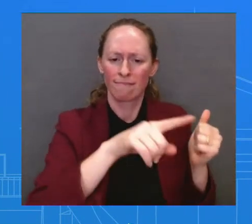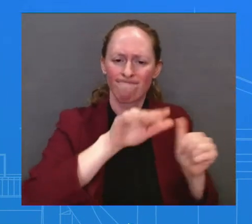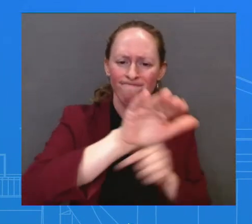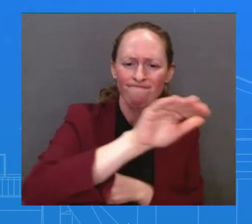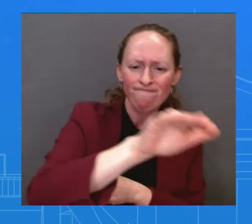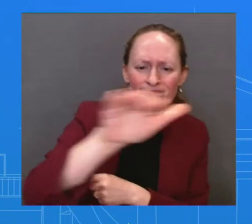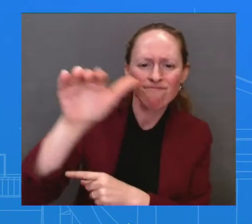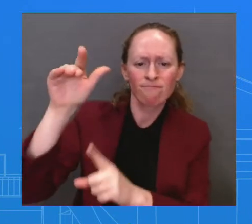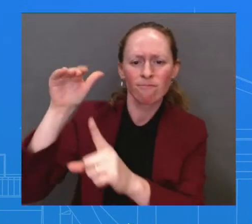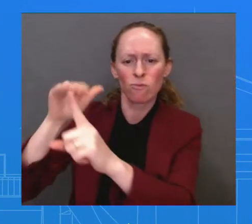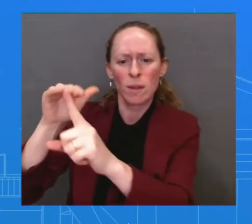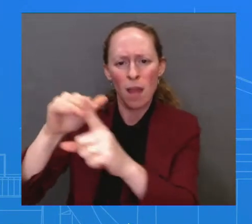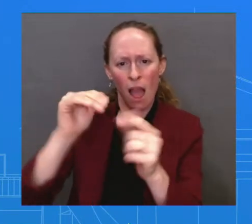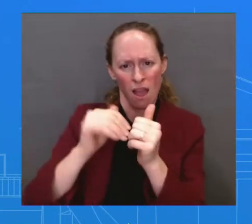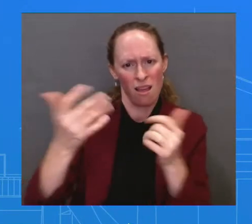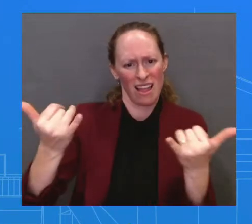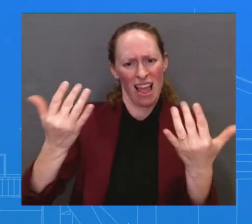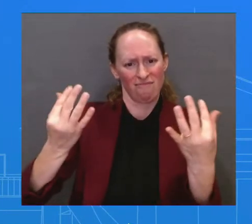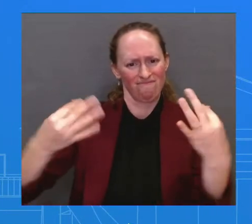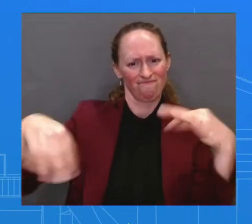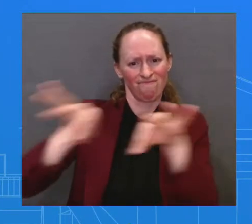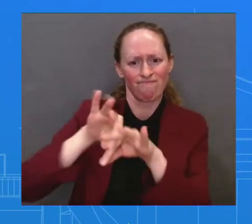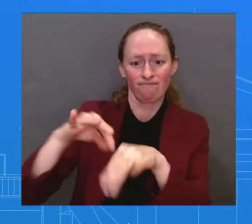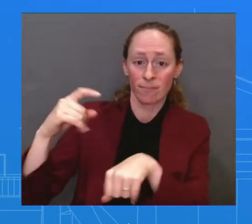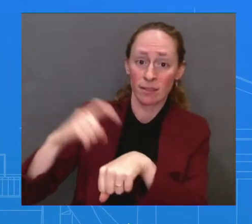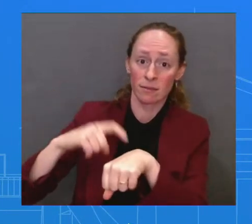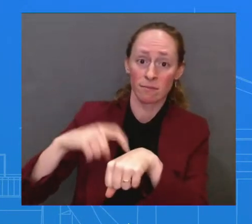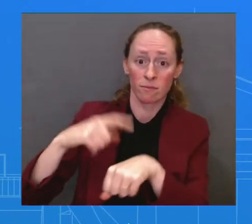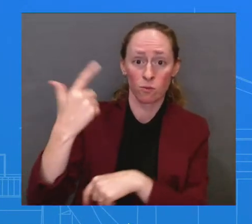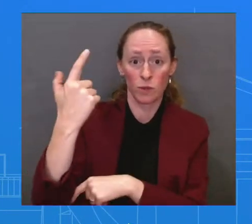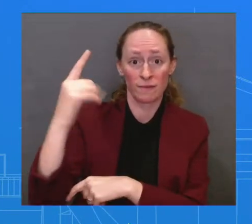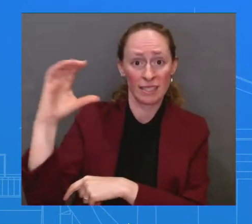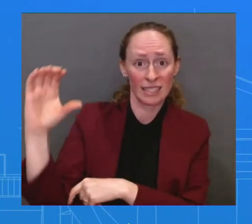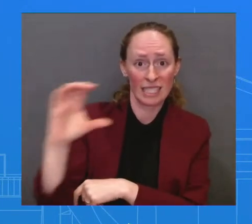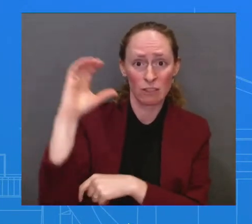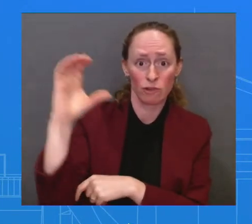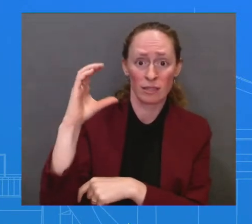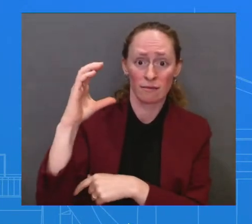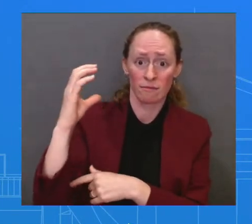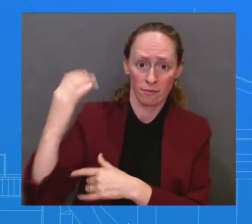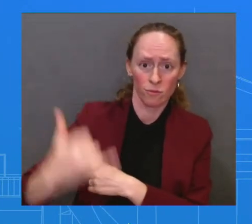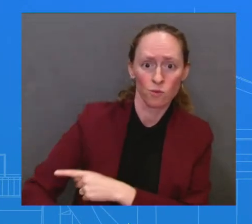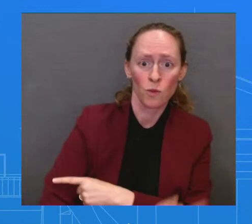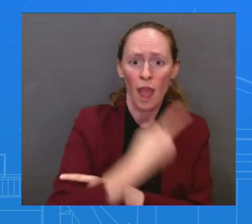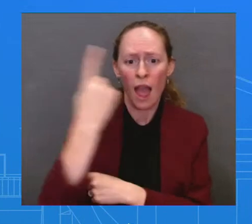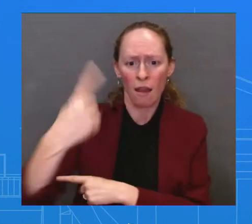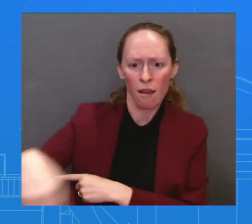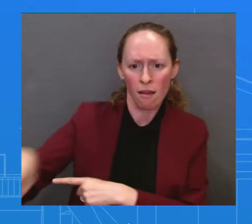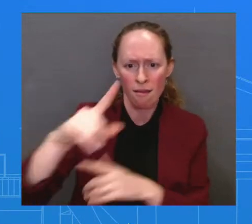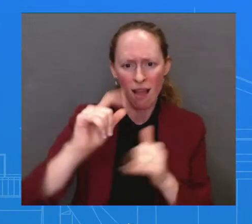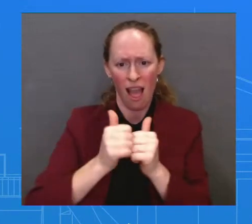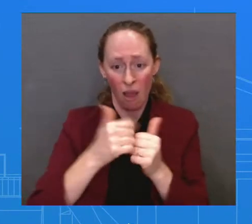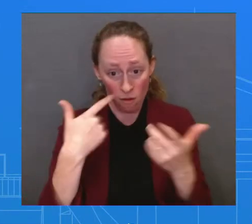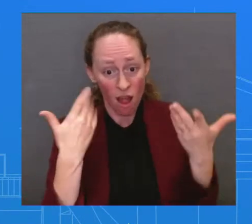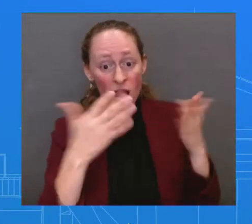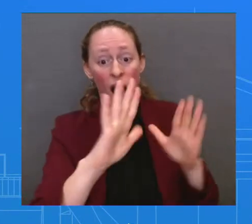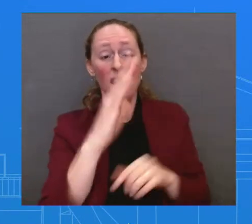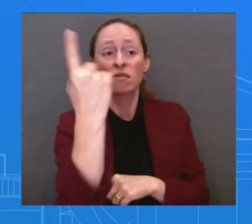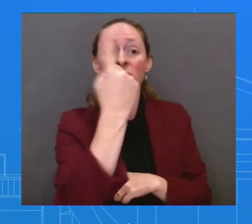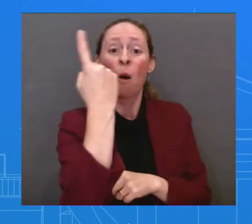a dictator cannot be allowed to conquer or carve up his neighbor's territory by force and threaten the fundamental values of freedom